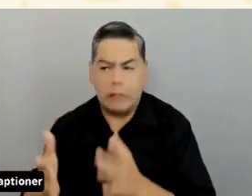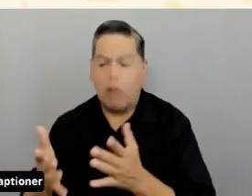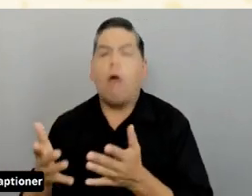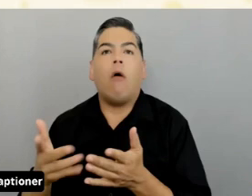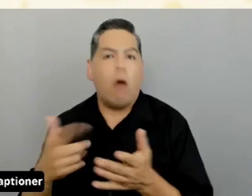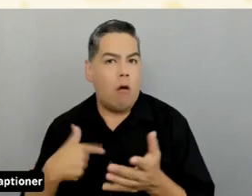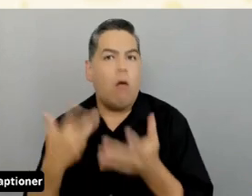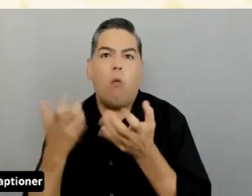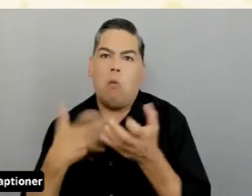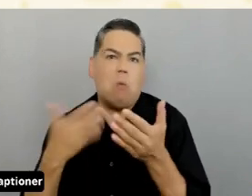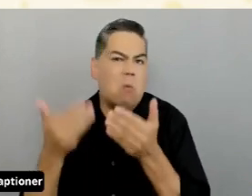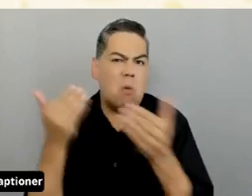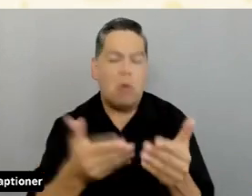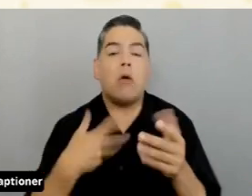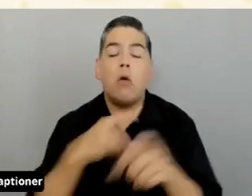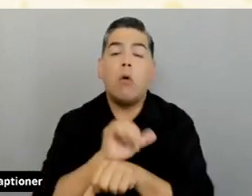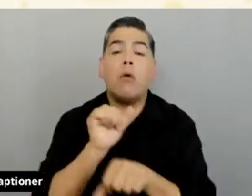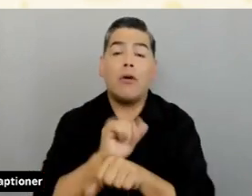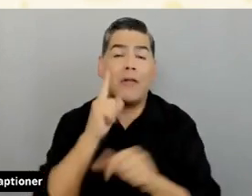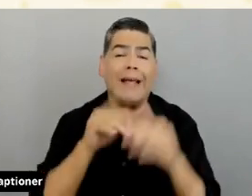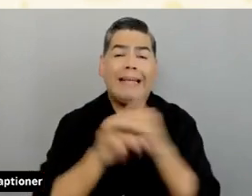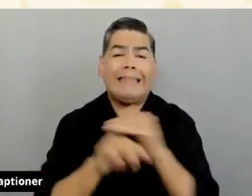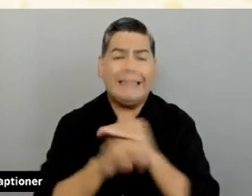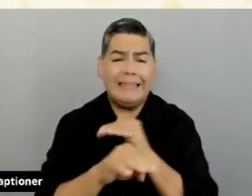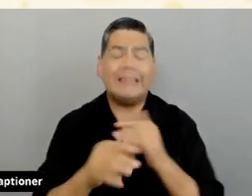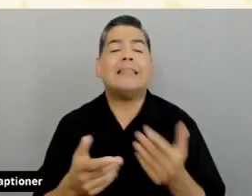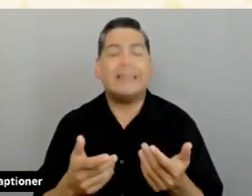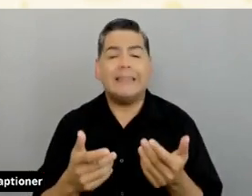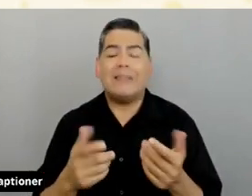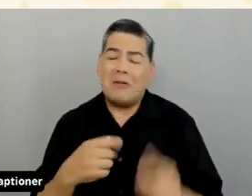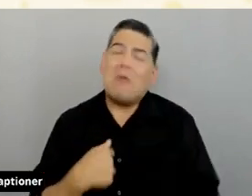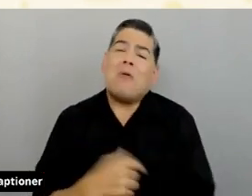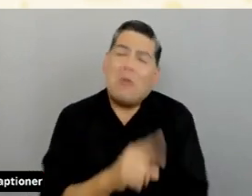to start working with accessibility, I really recommend you